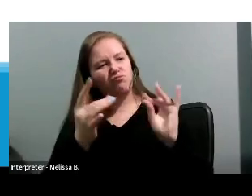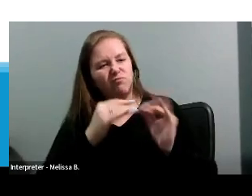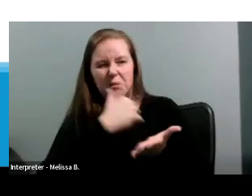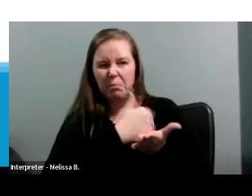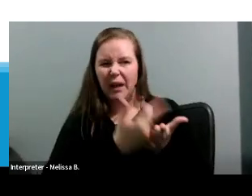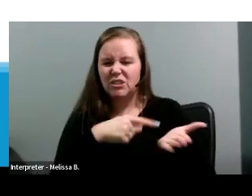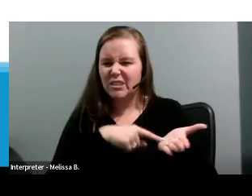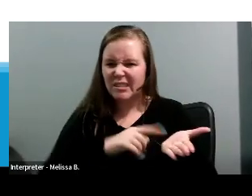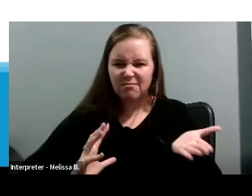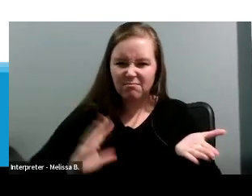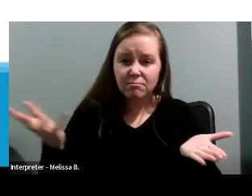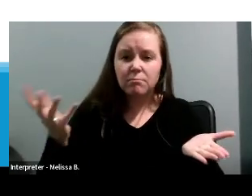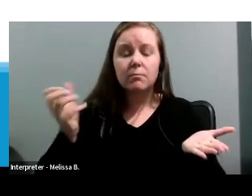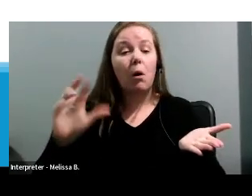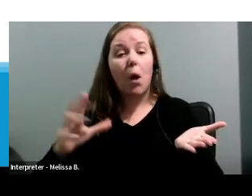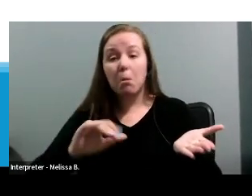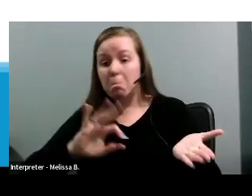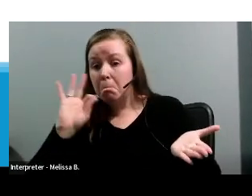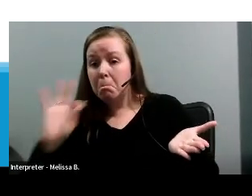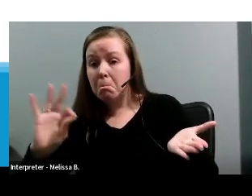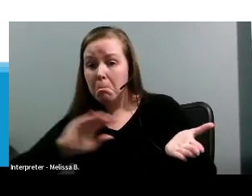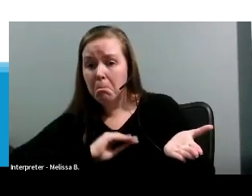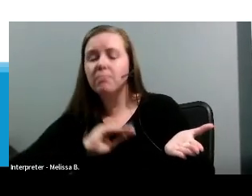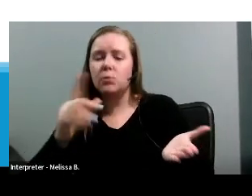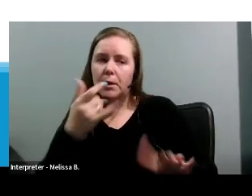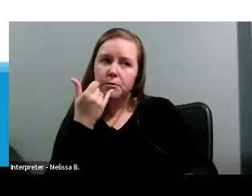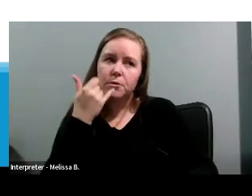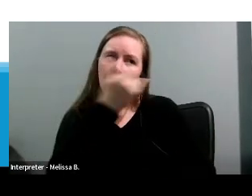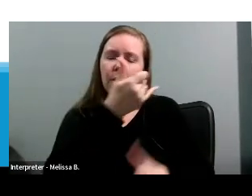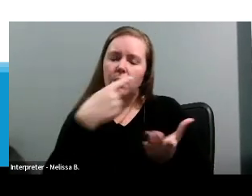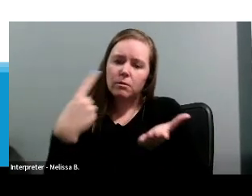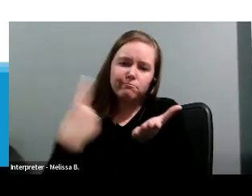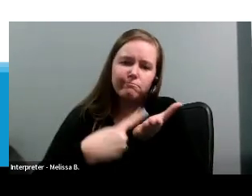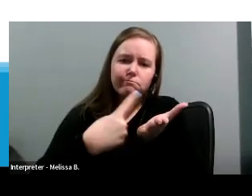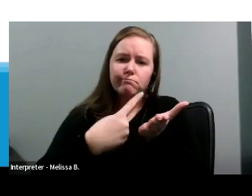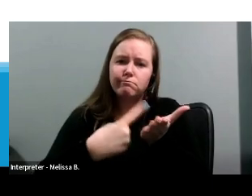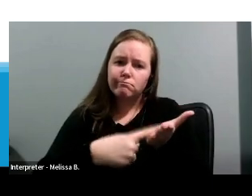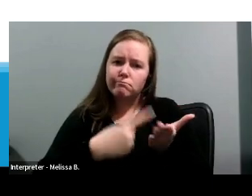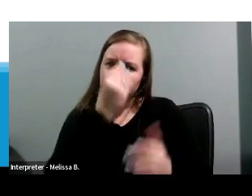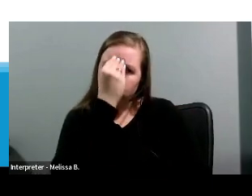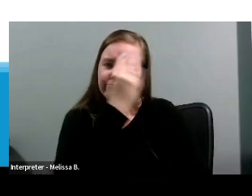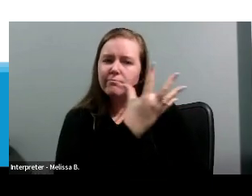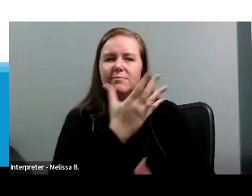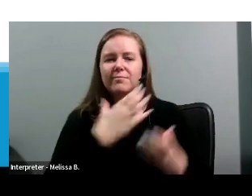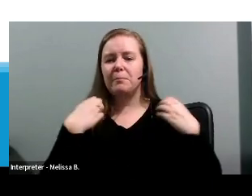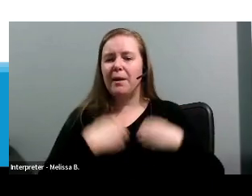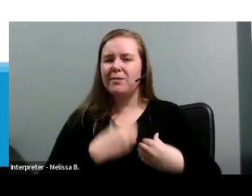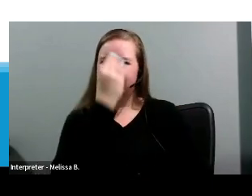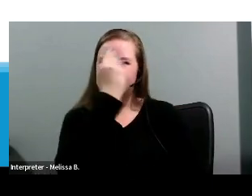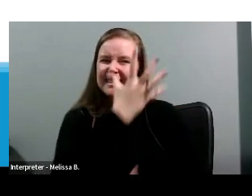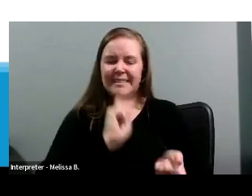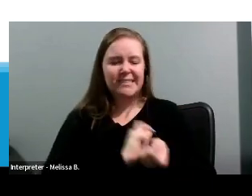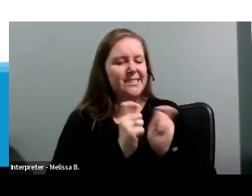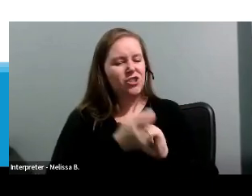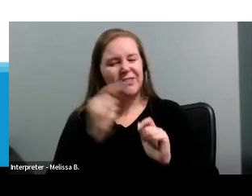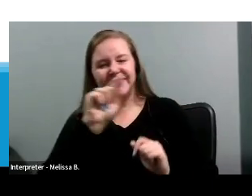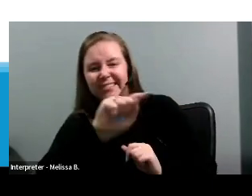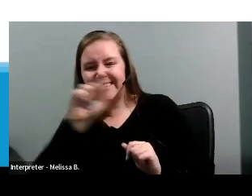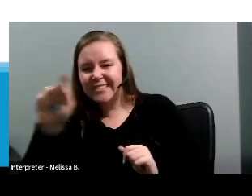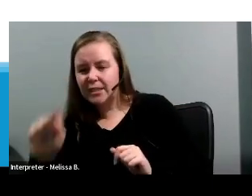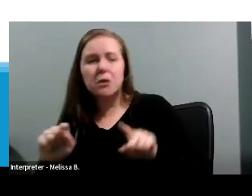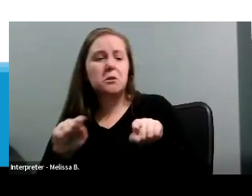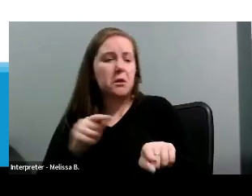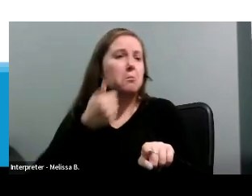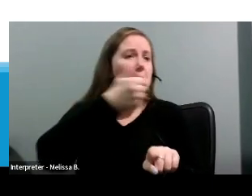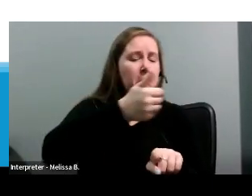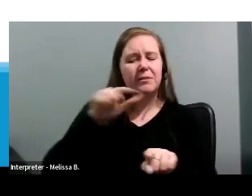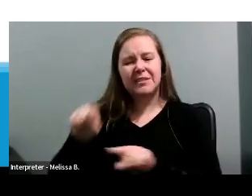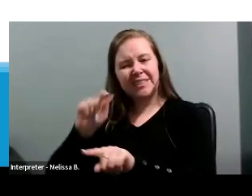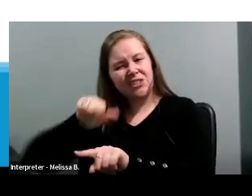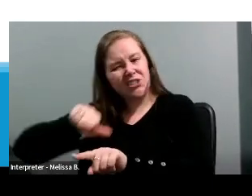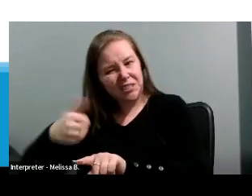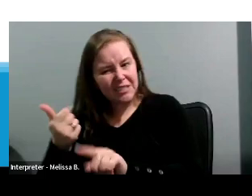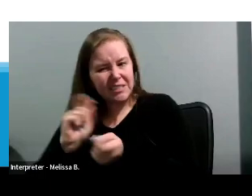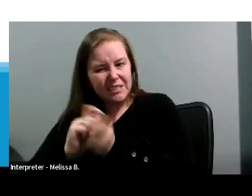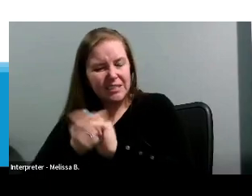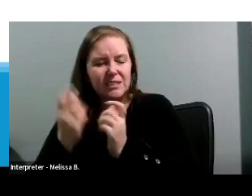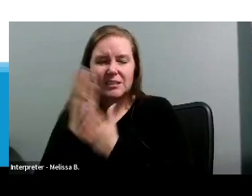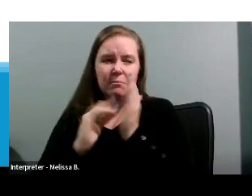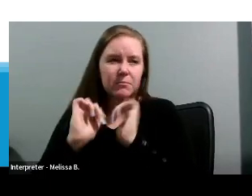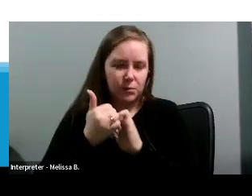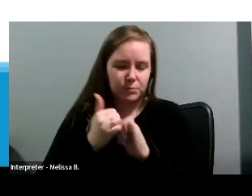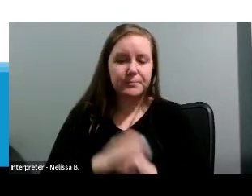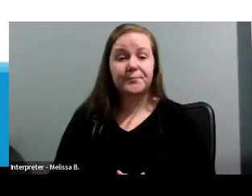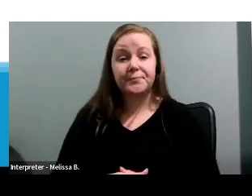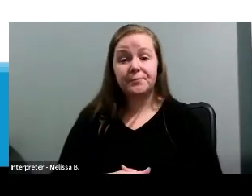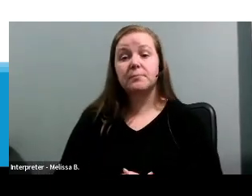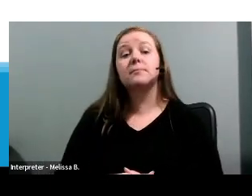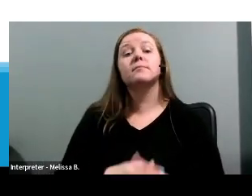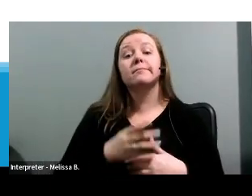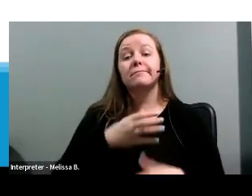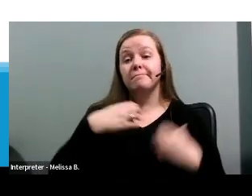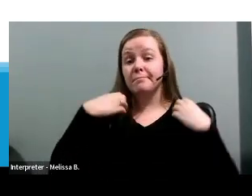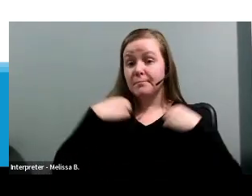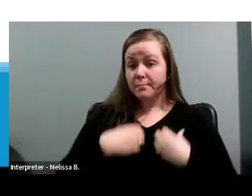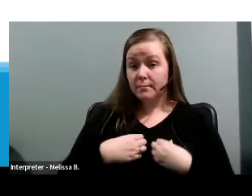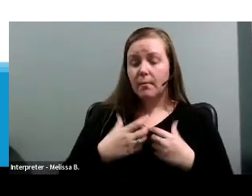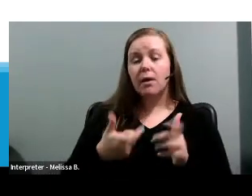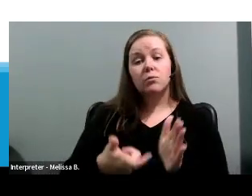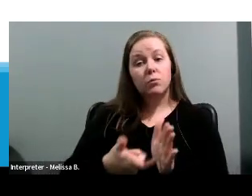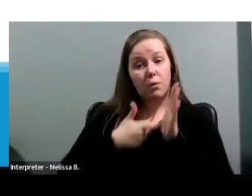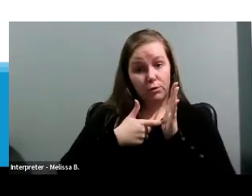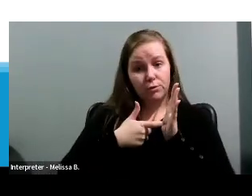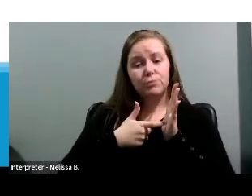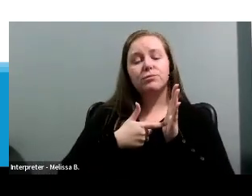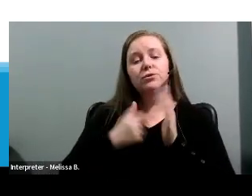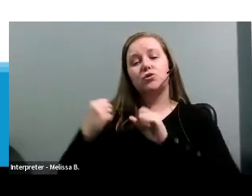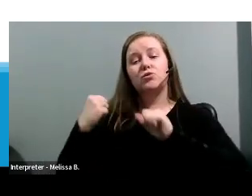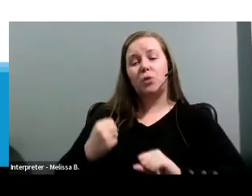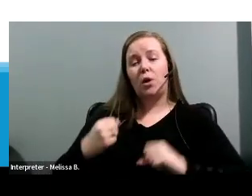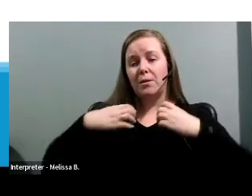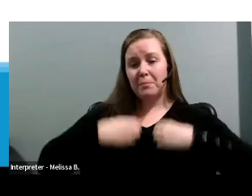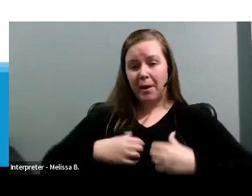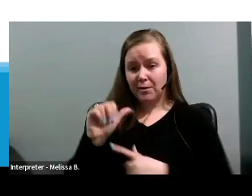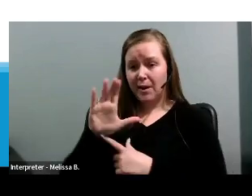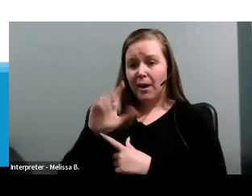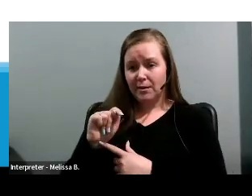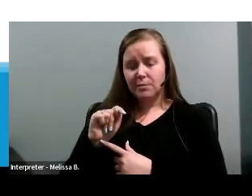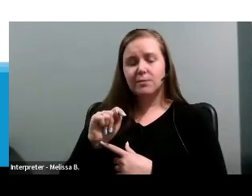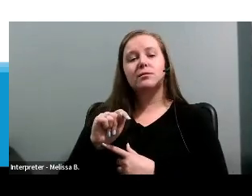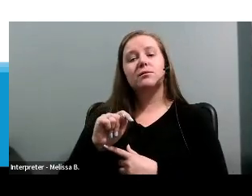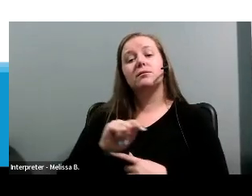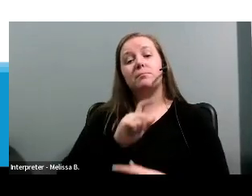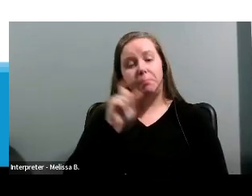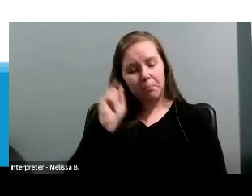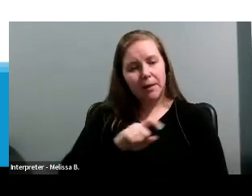Melissa Wong (she/her), SPT: And then make recommendations to the mayor, on, on what changes might be… might be needed for the… that recommended budget. And then the mayor is required, under the Strong Mayor's Act, to release her budget by February 1st.